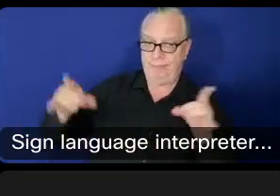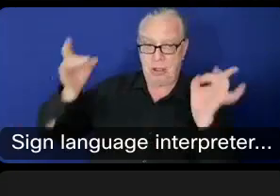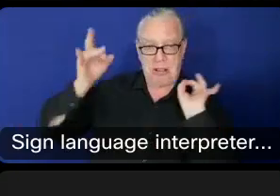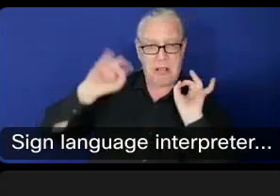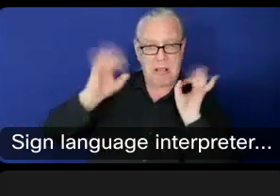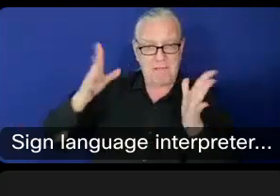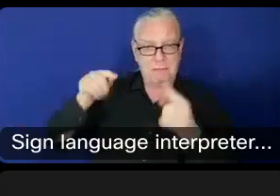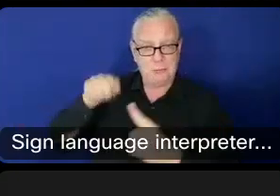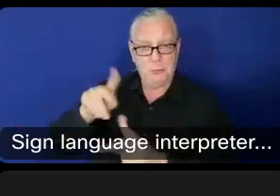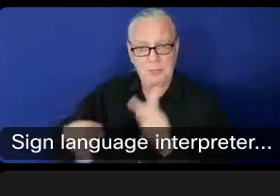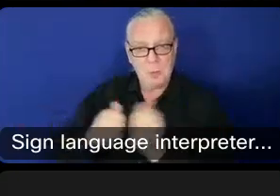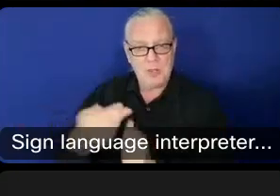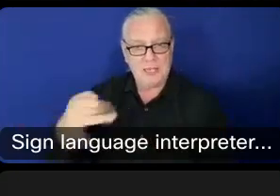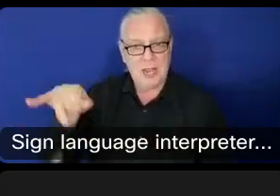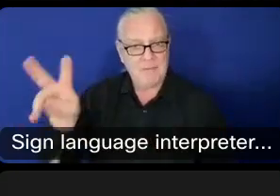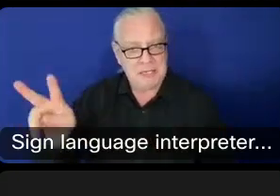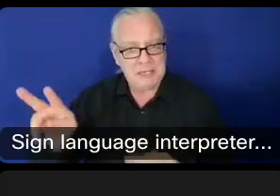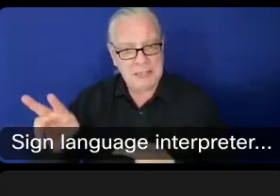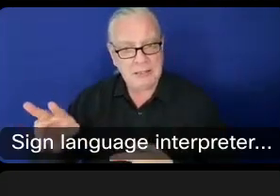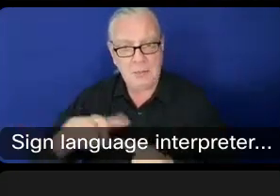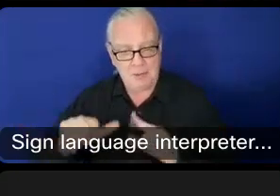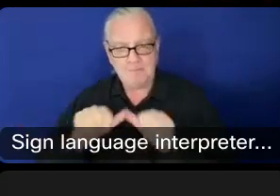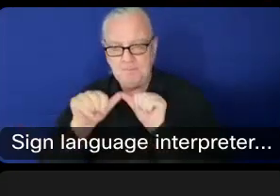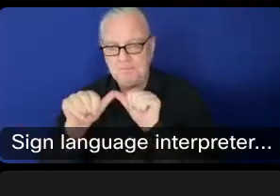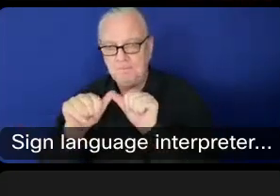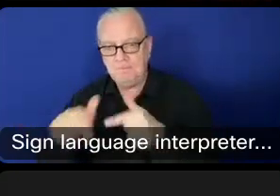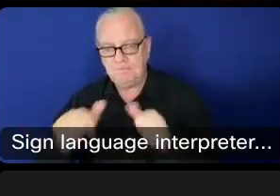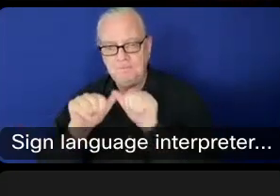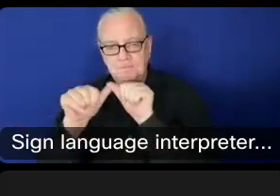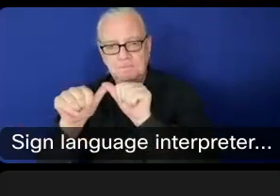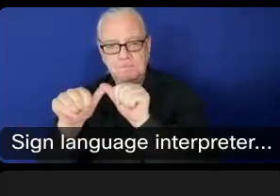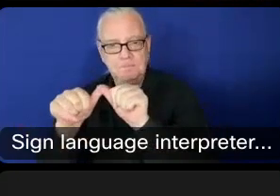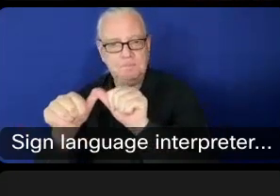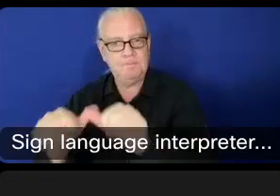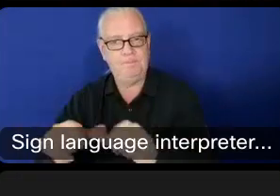So, really thinking about, you know, how is living with HIV and